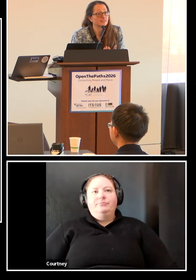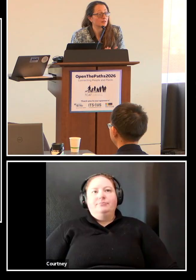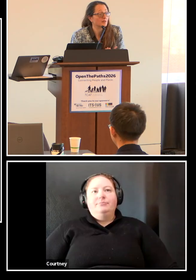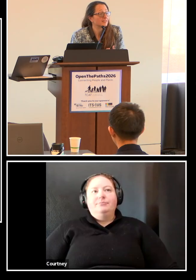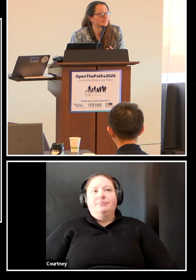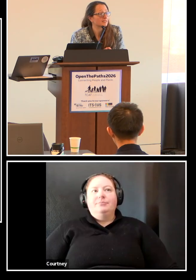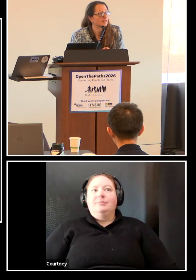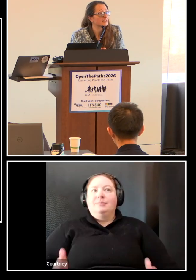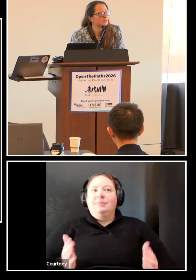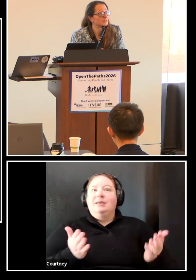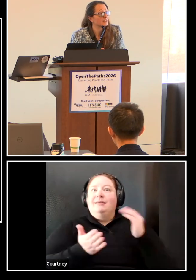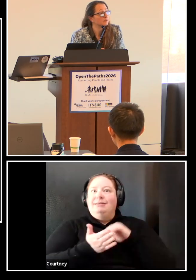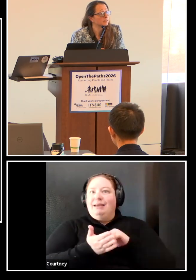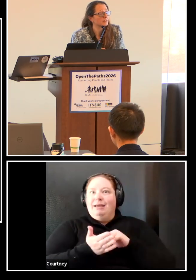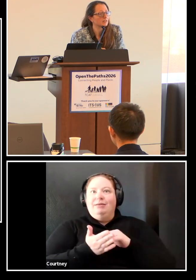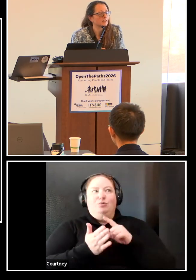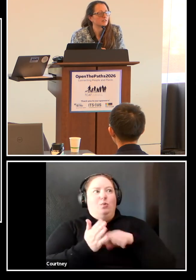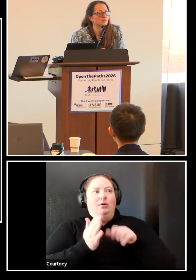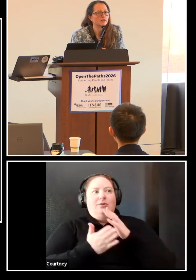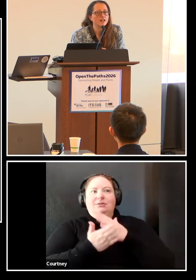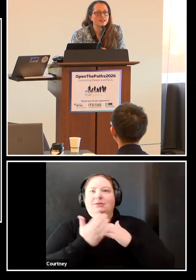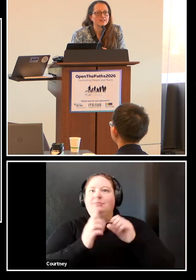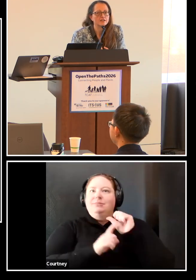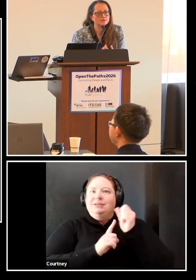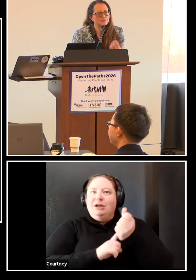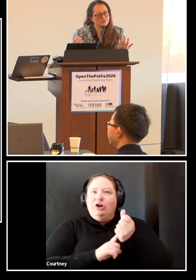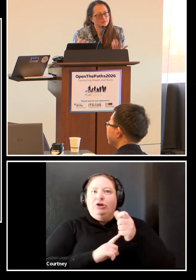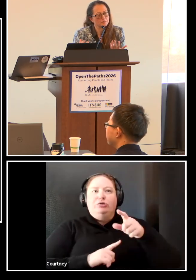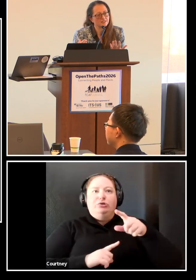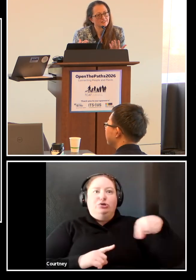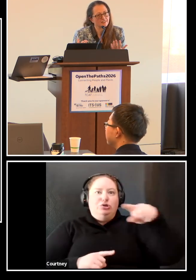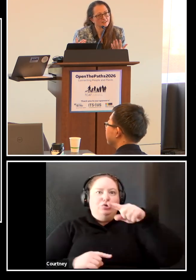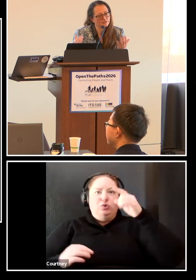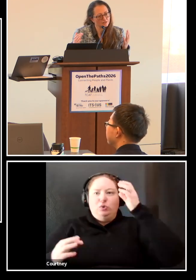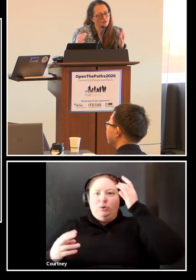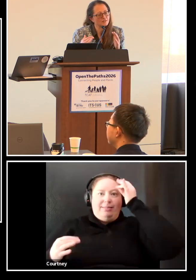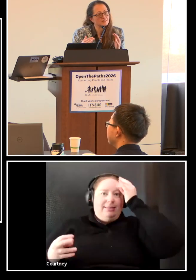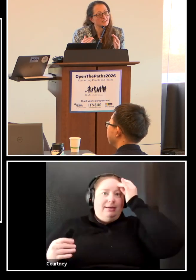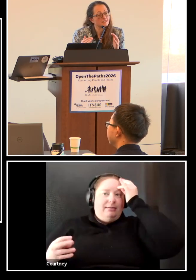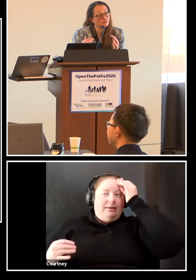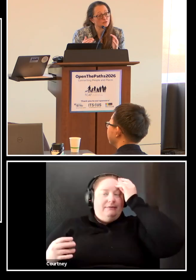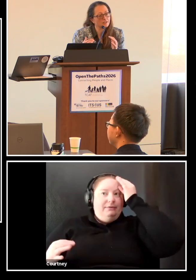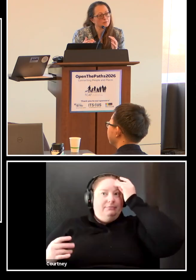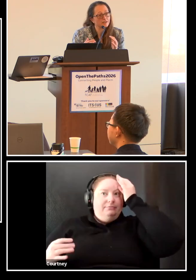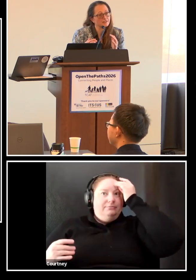are some of these scenarios that you can think of that we've just been like overly constrained by